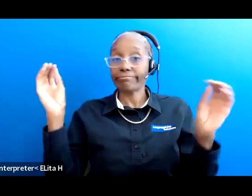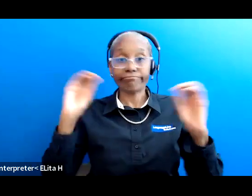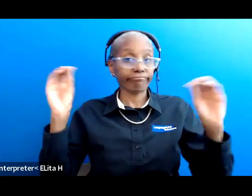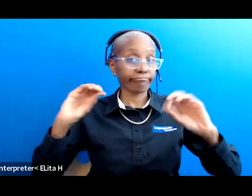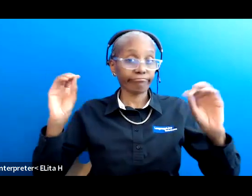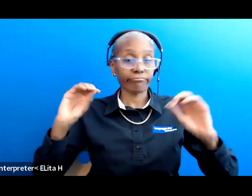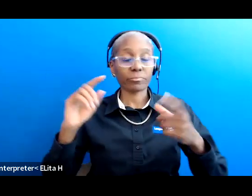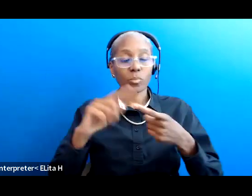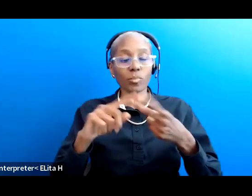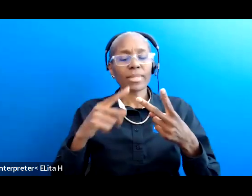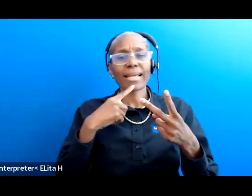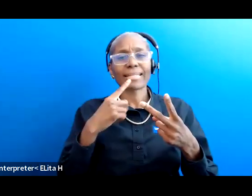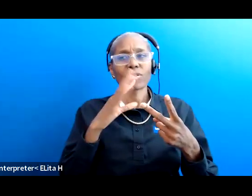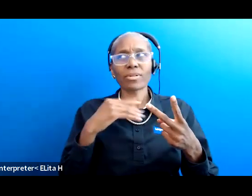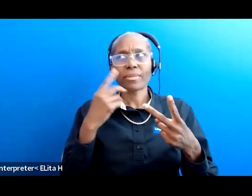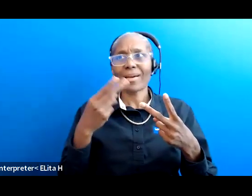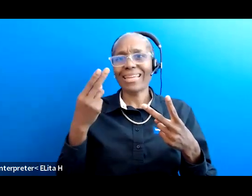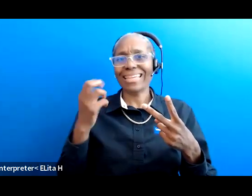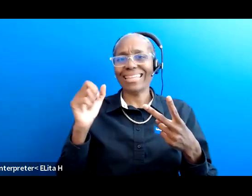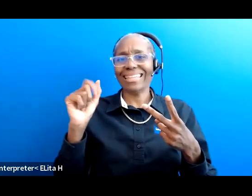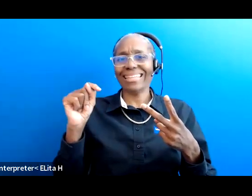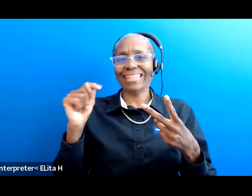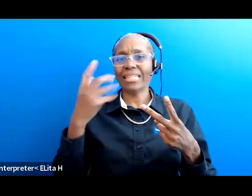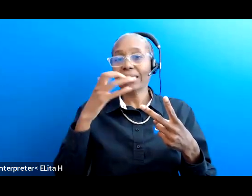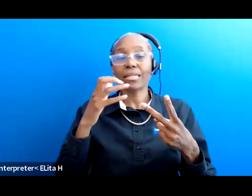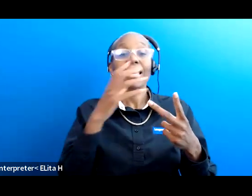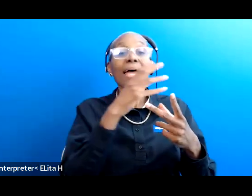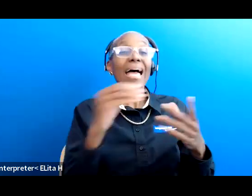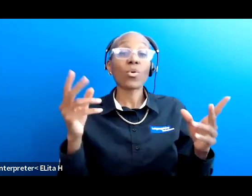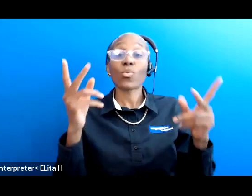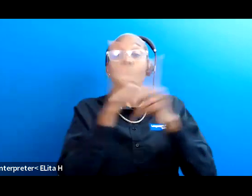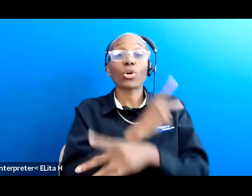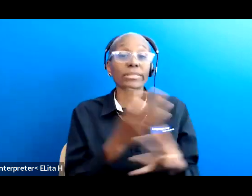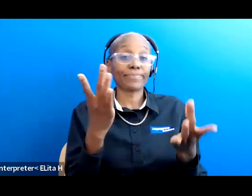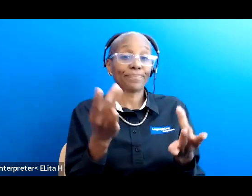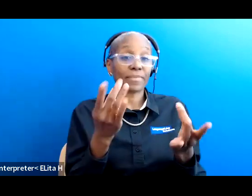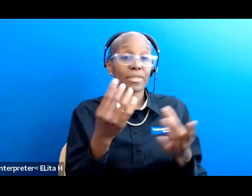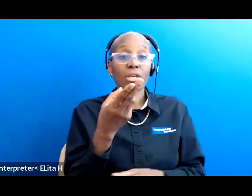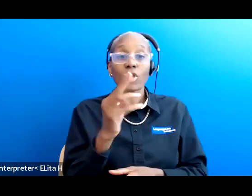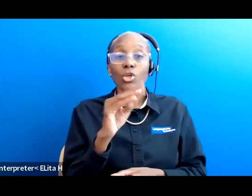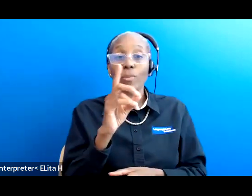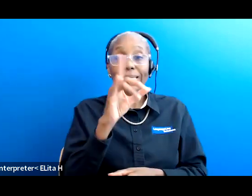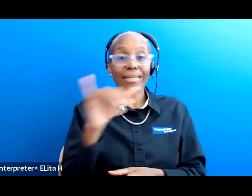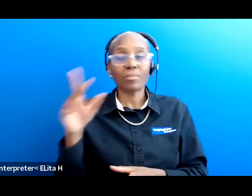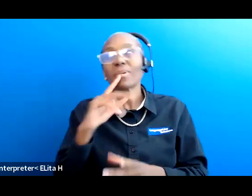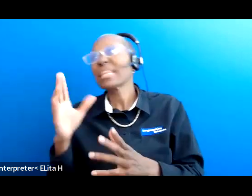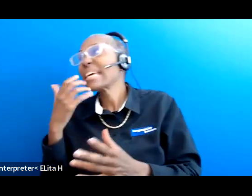I mentioned the heat, but also what's even worse is the humidity. You know what they always say, it's not the heat, it's the humidity, but that's so true.